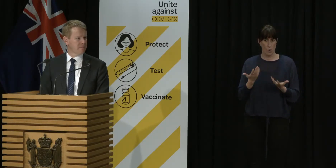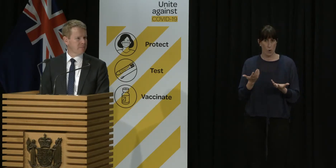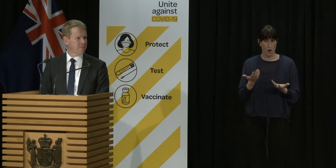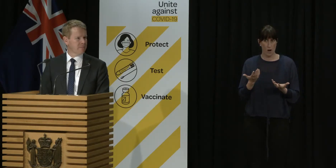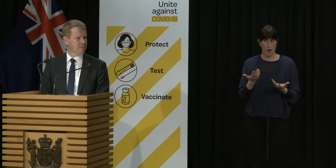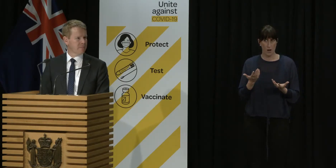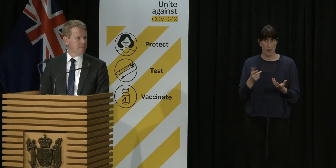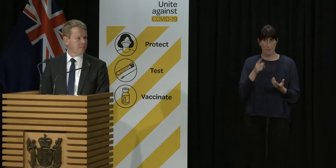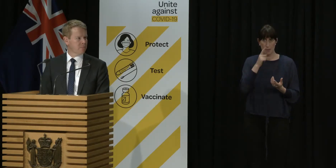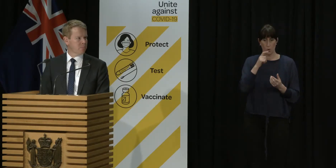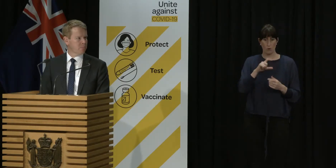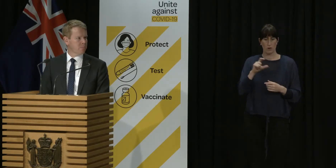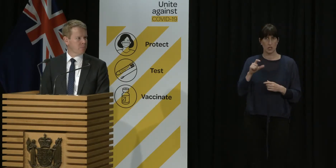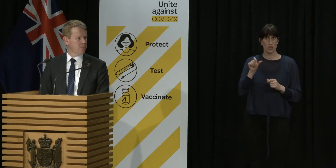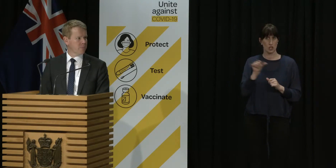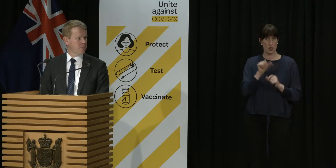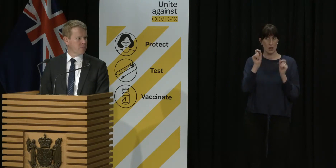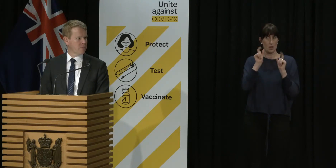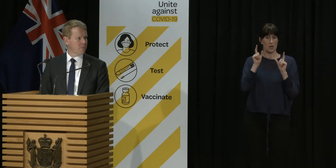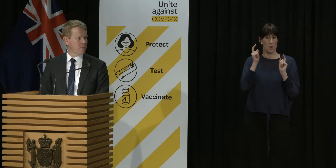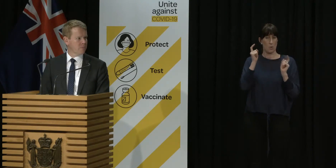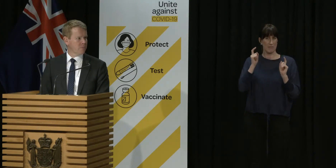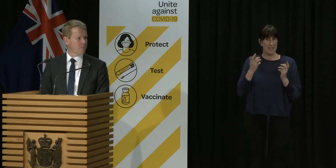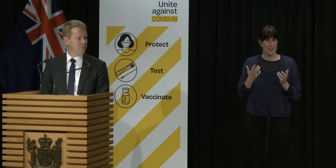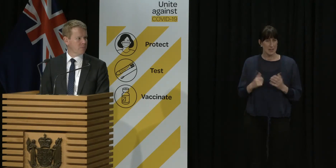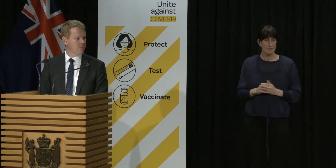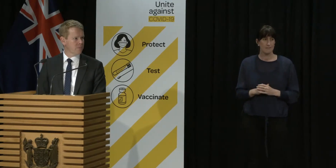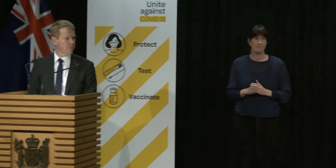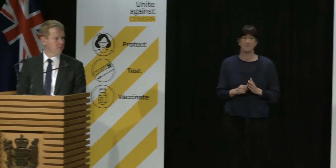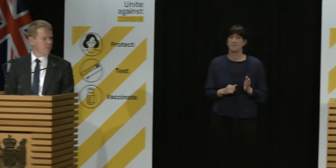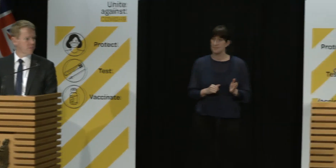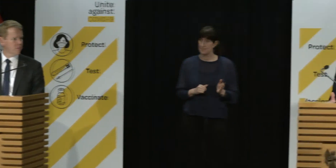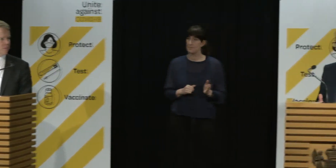are you confident now that that